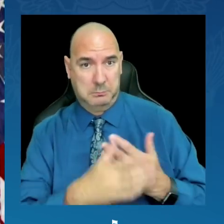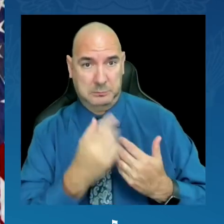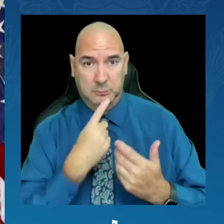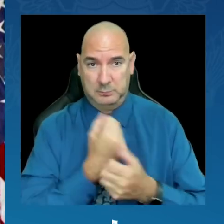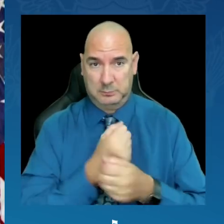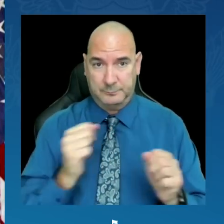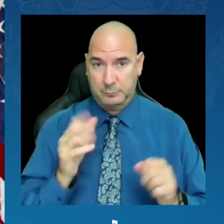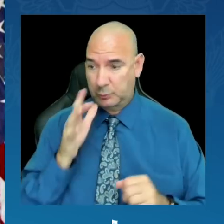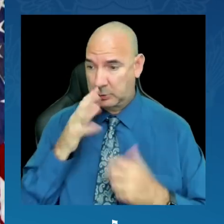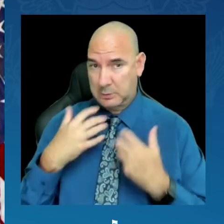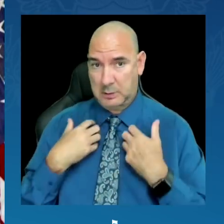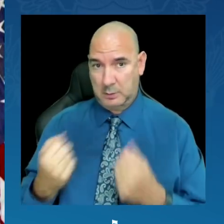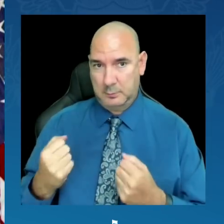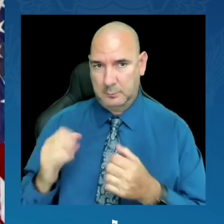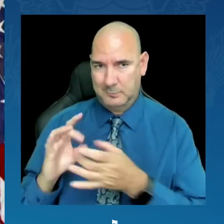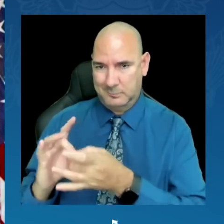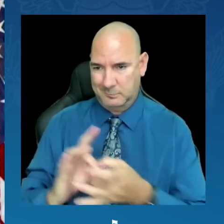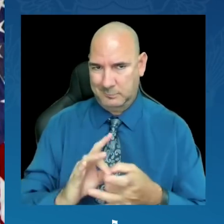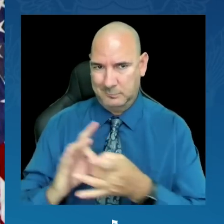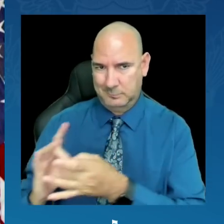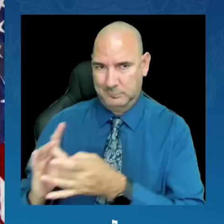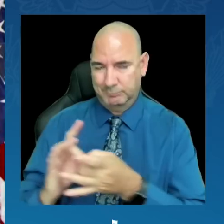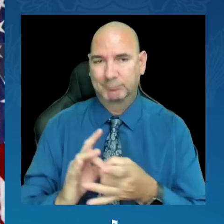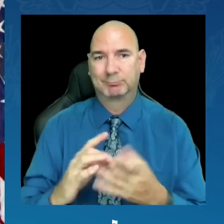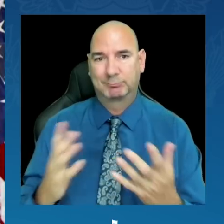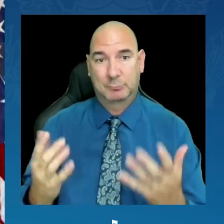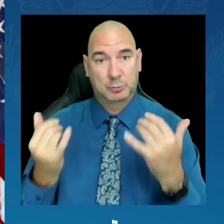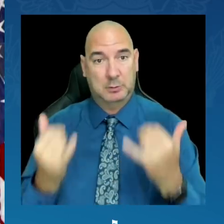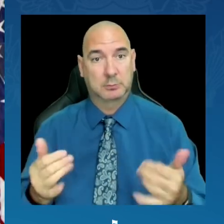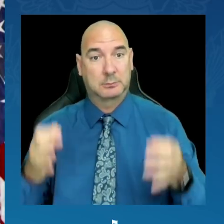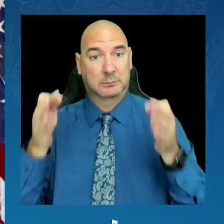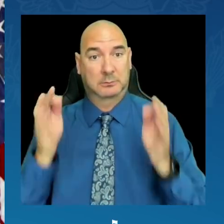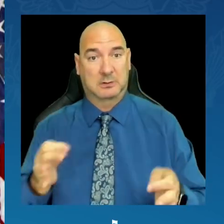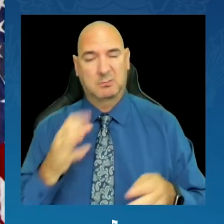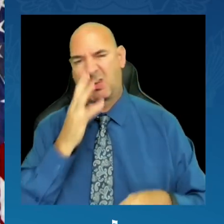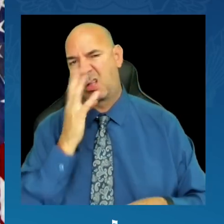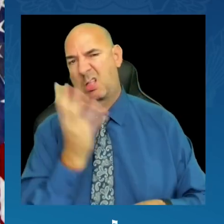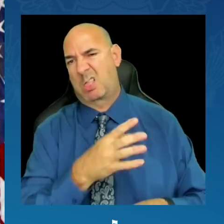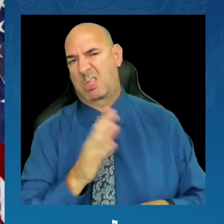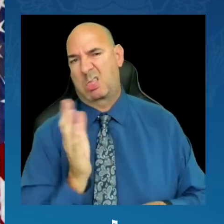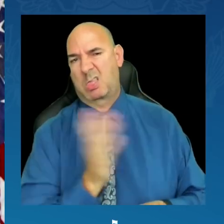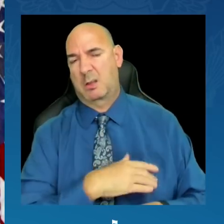And today's ruling ignores our stark reality that pregnancy